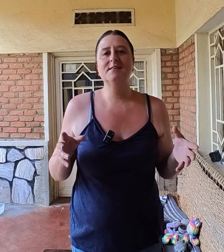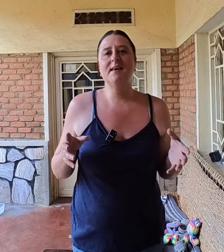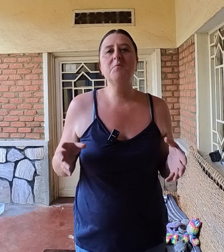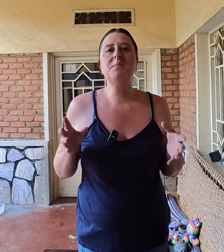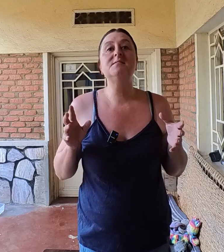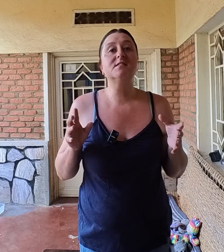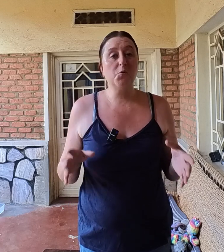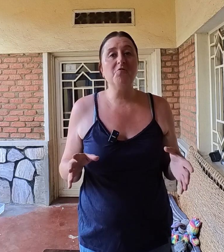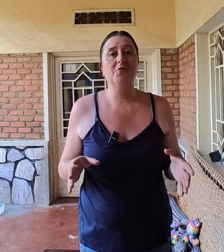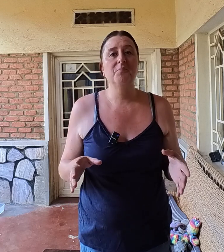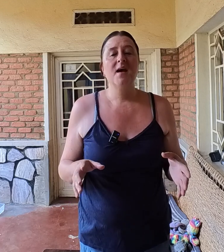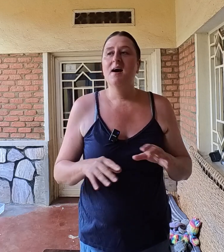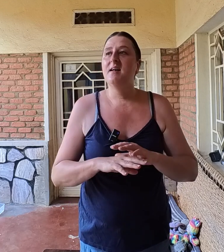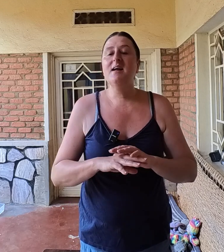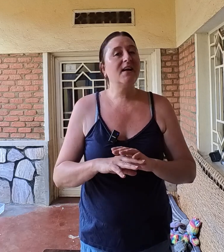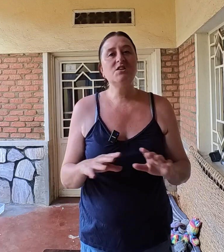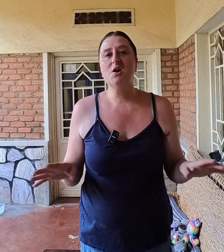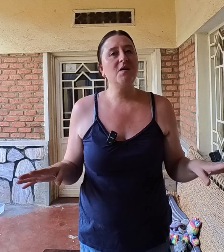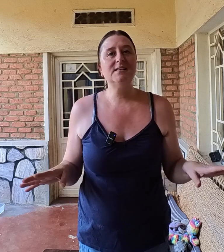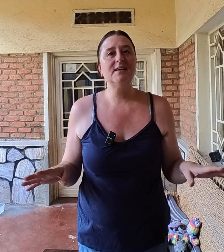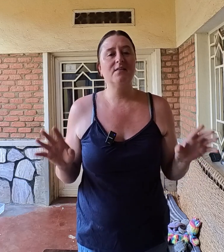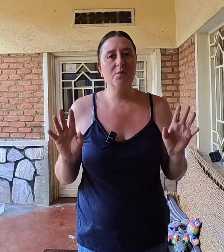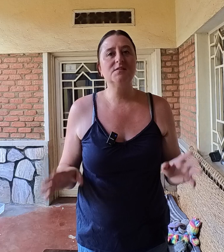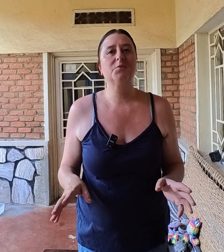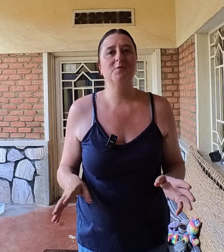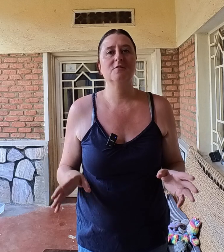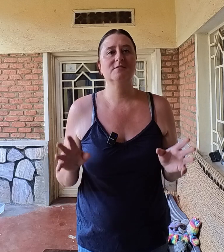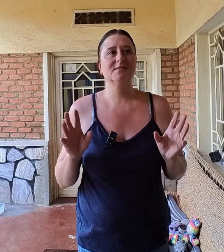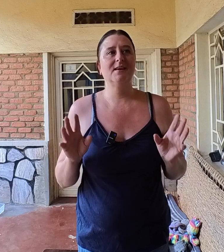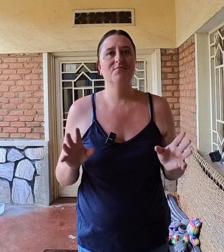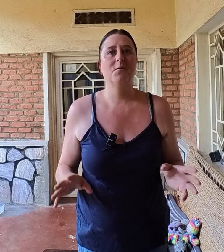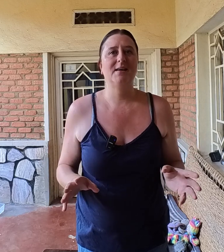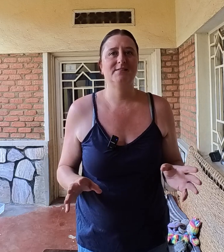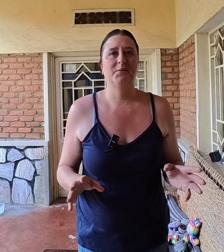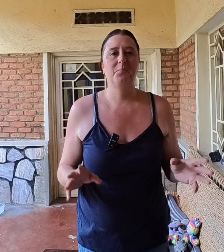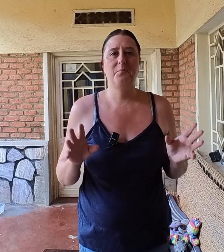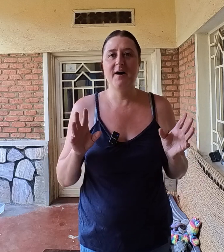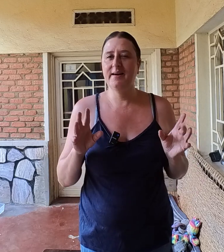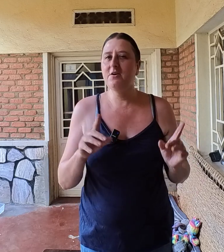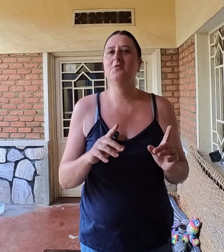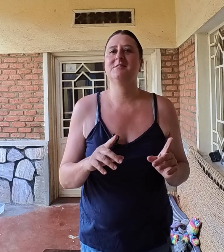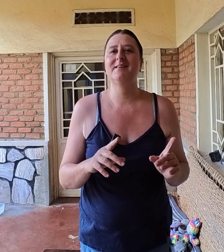because inkima means squirrel, and I had no idea that there were squirrels in Rwanda. But I Googled